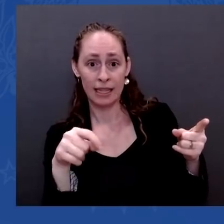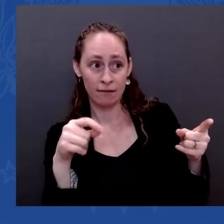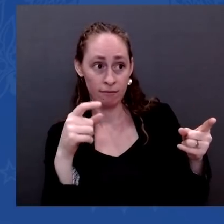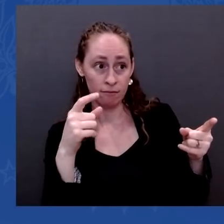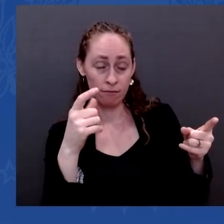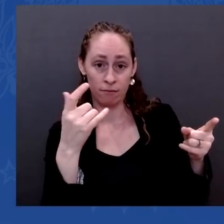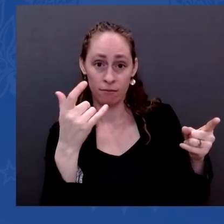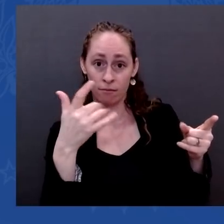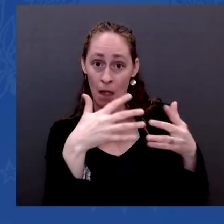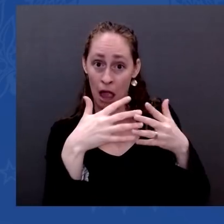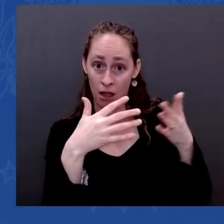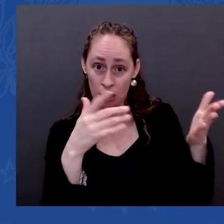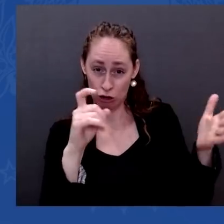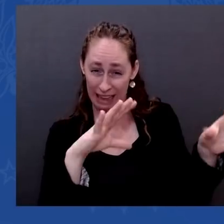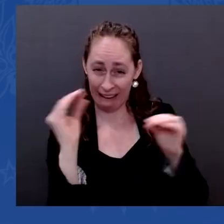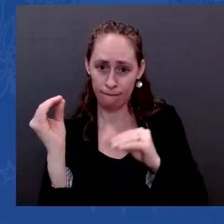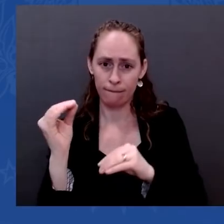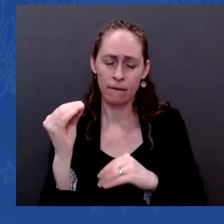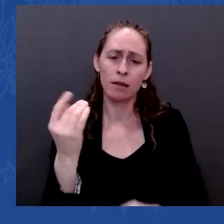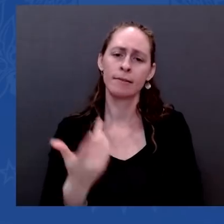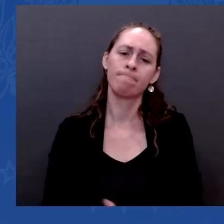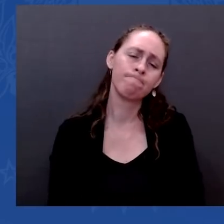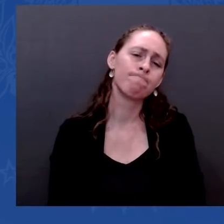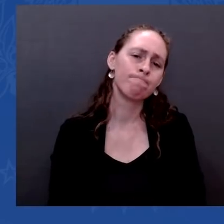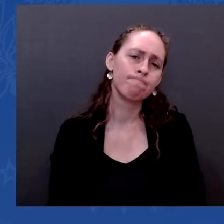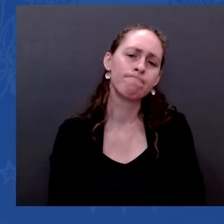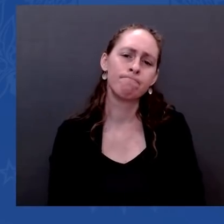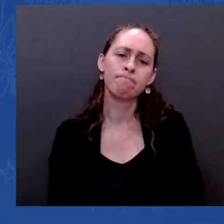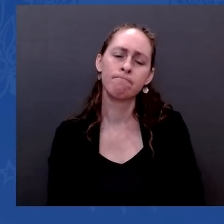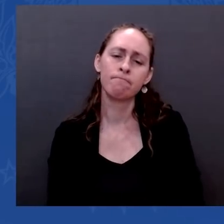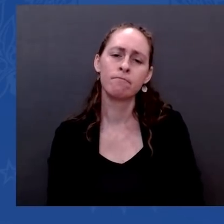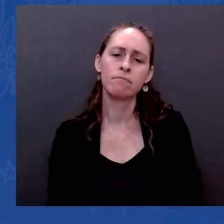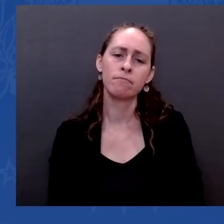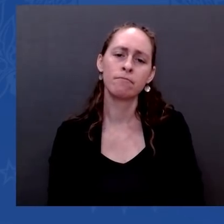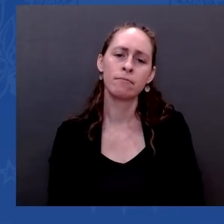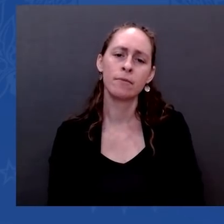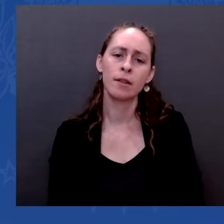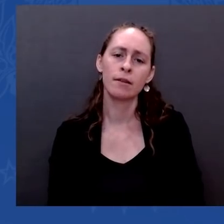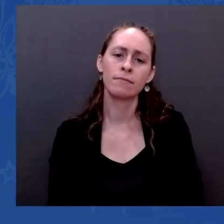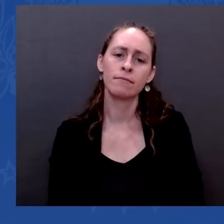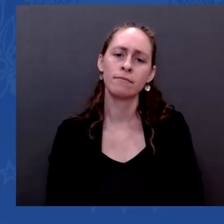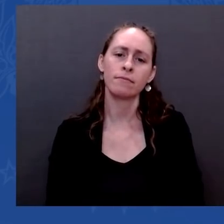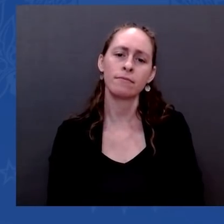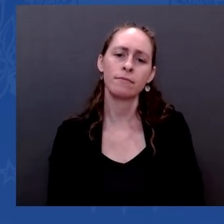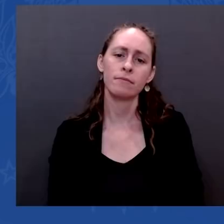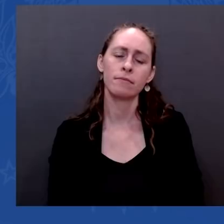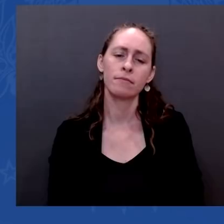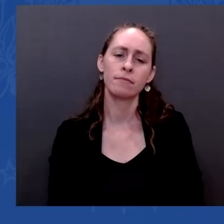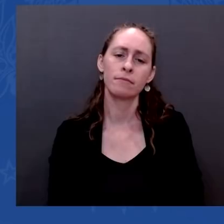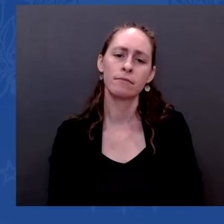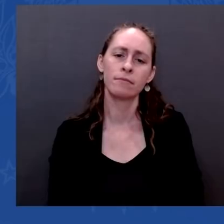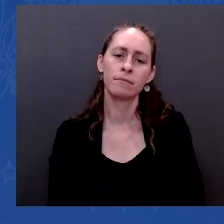I'm not talking about our diplomatic corps; I'm talking about Americans who are there. I'd hate to see them get caught in a crossfire